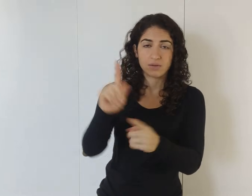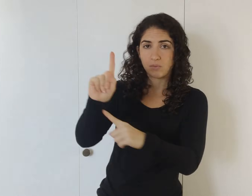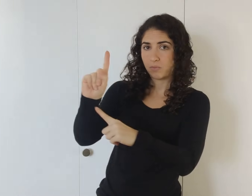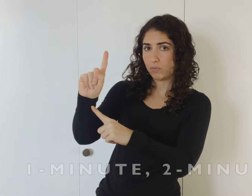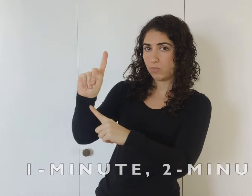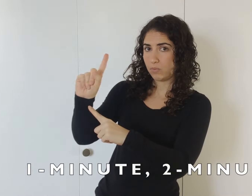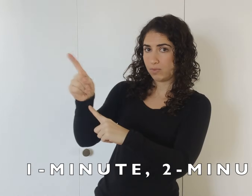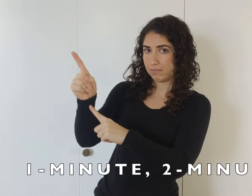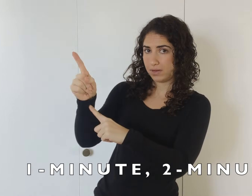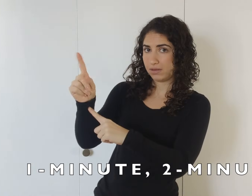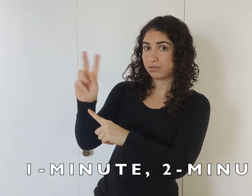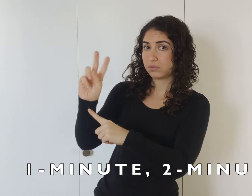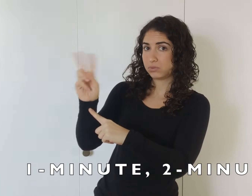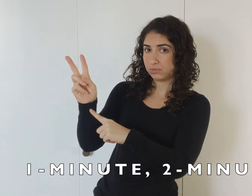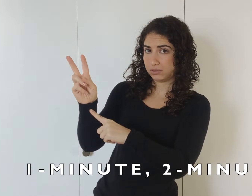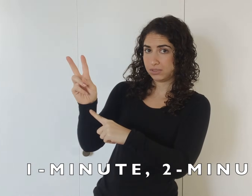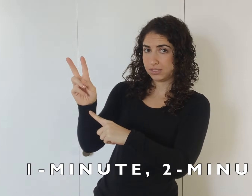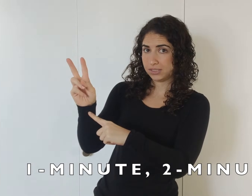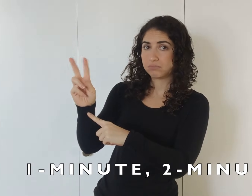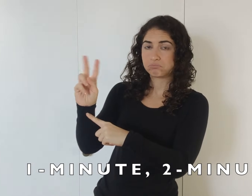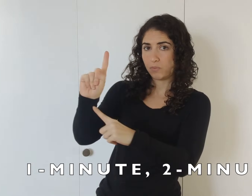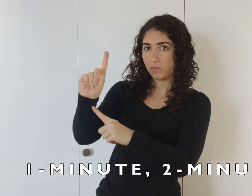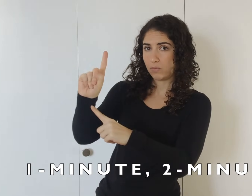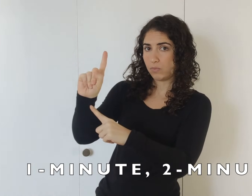Again: ONE-MINUTE, TWO-MINUTES...